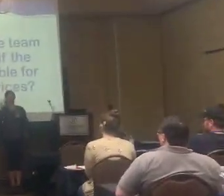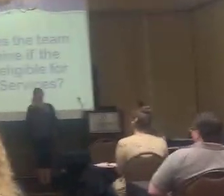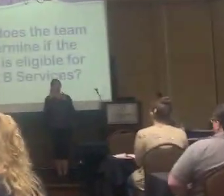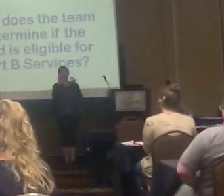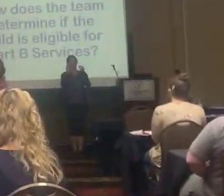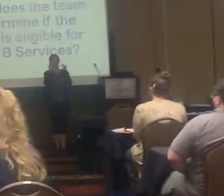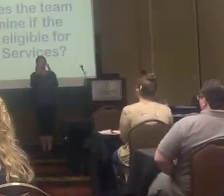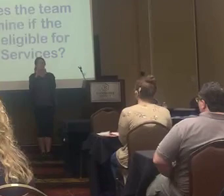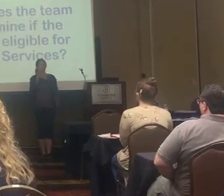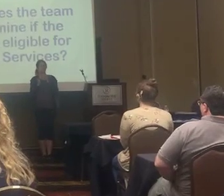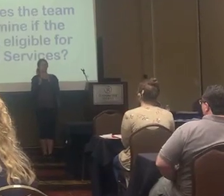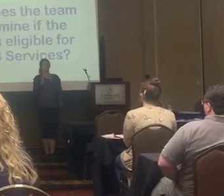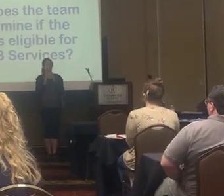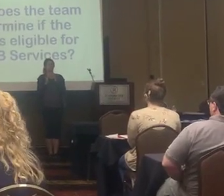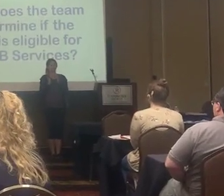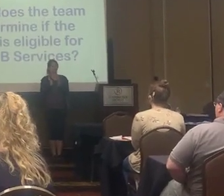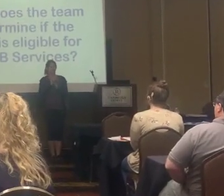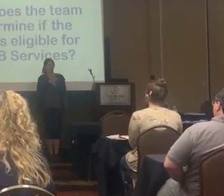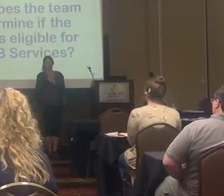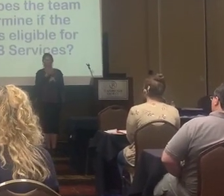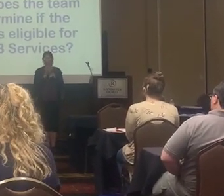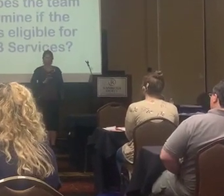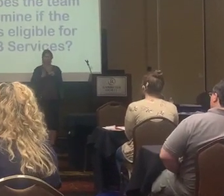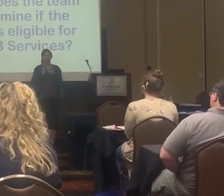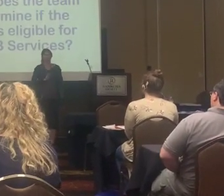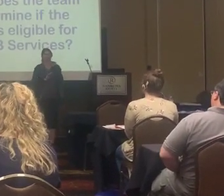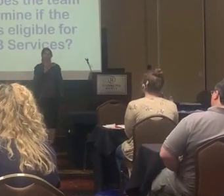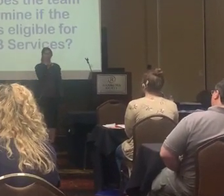website that we have built that we put all the things that we love